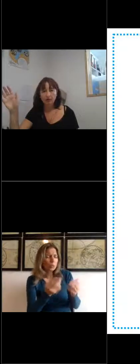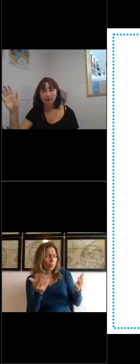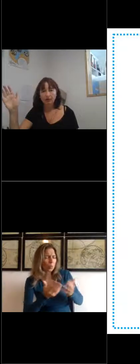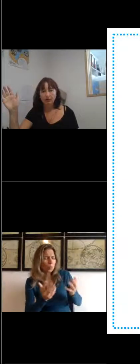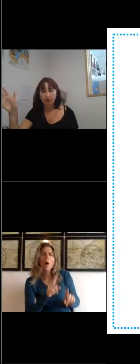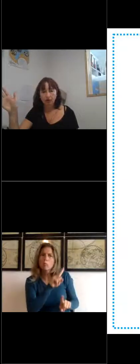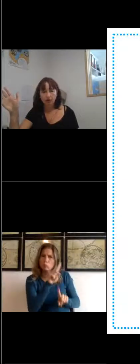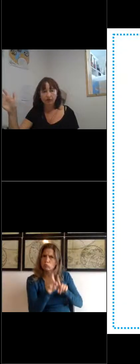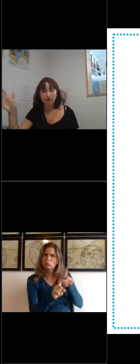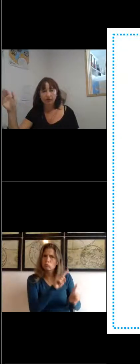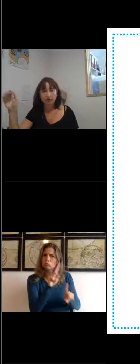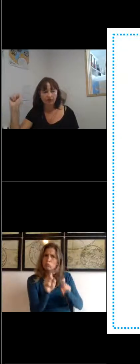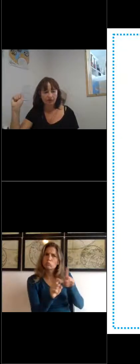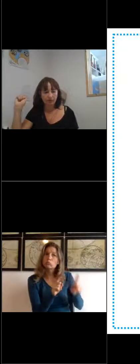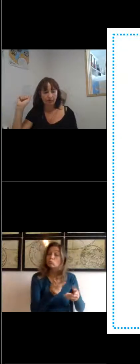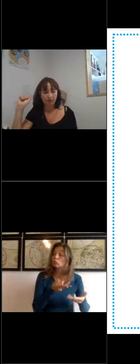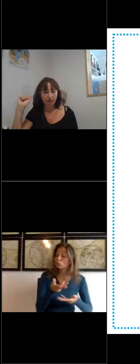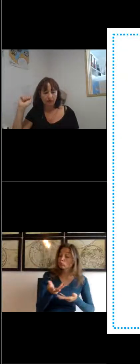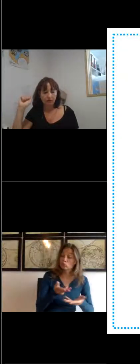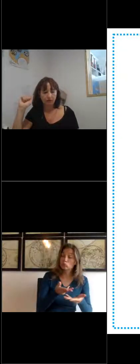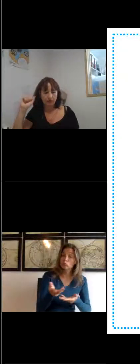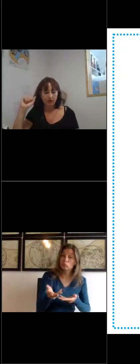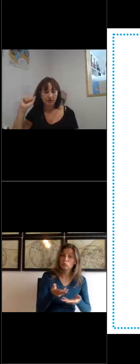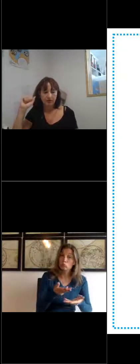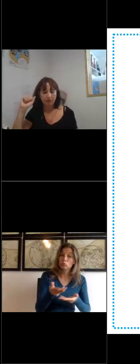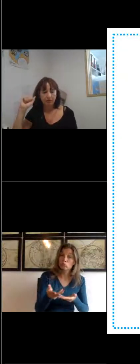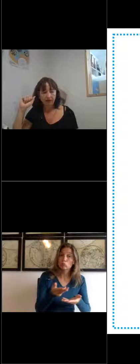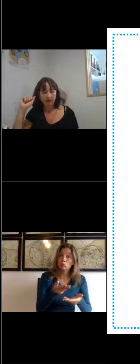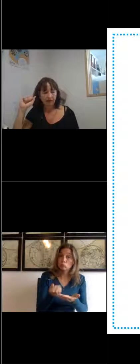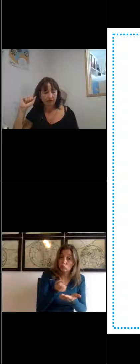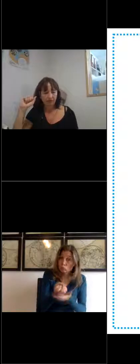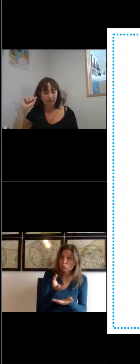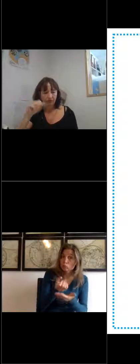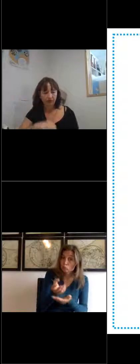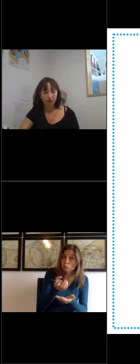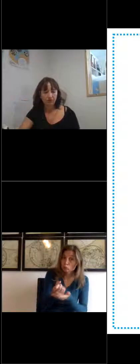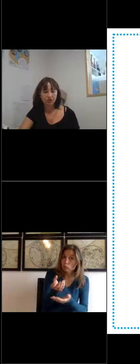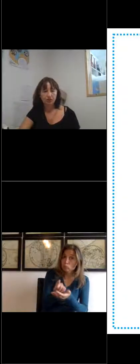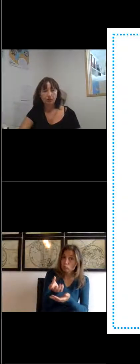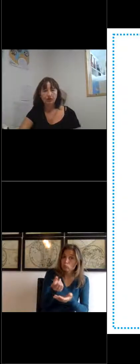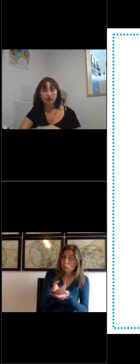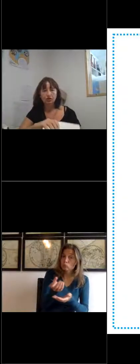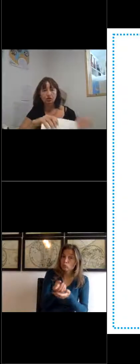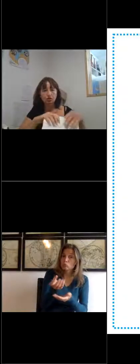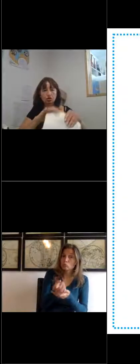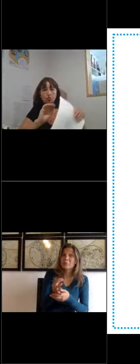So we all give this information but we aren't sure